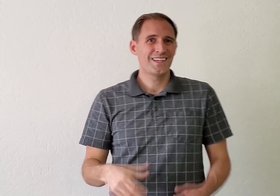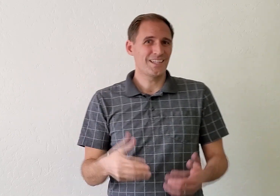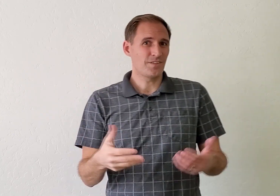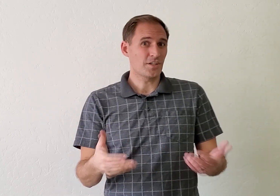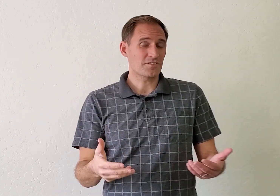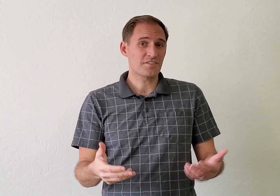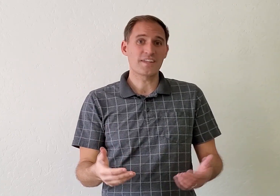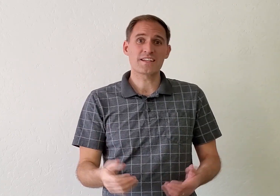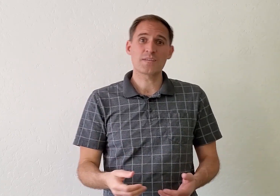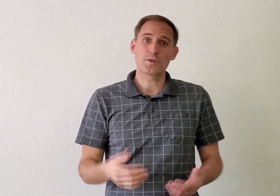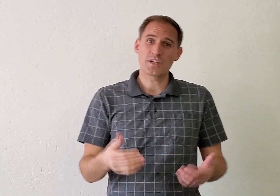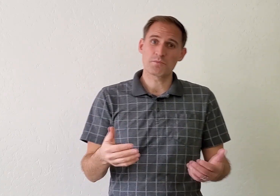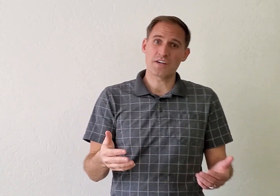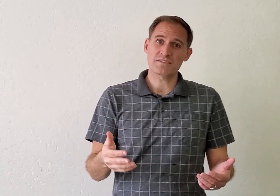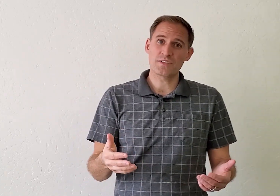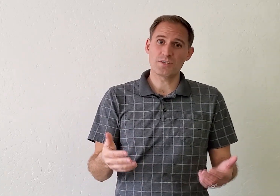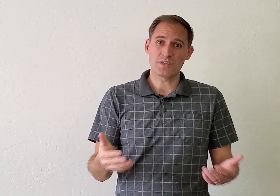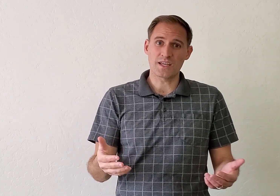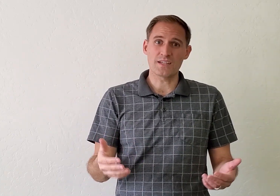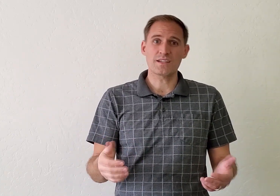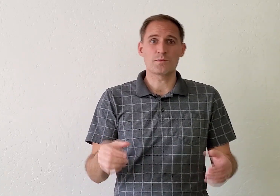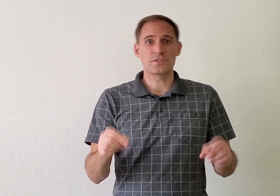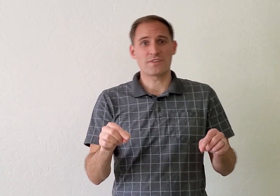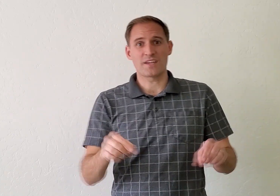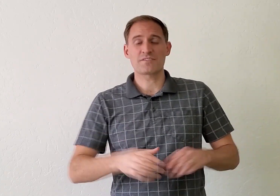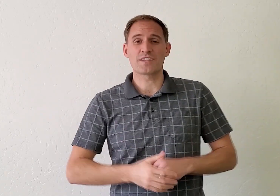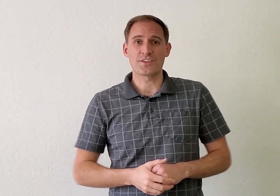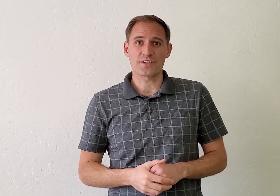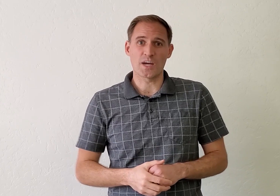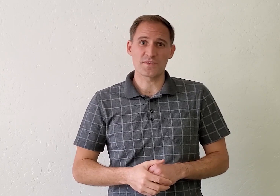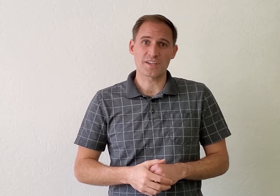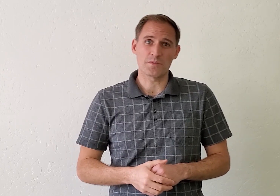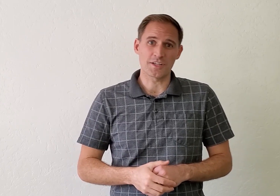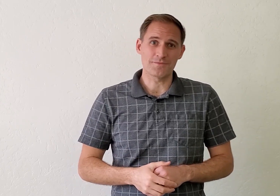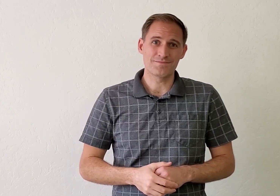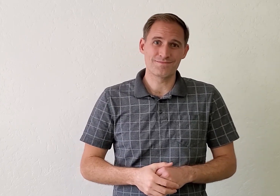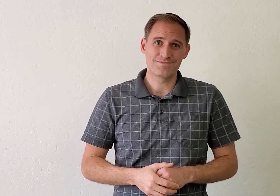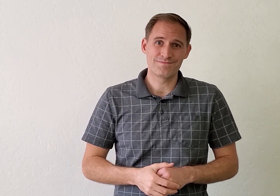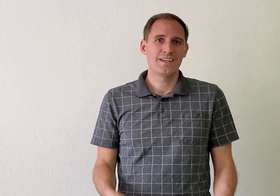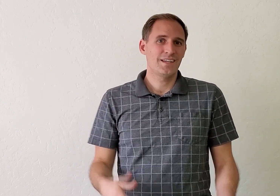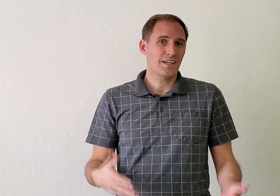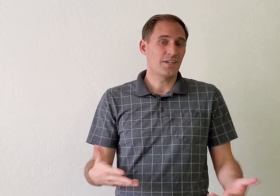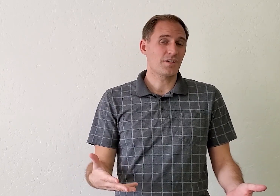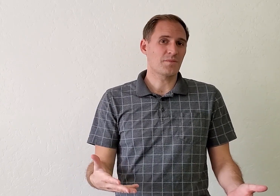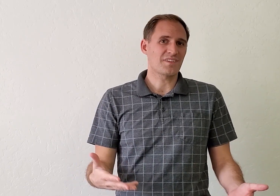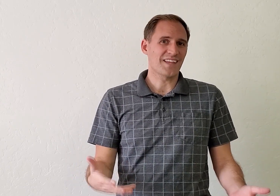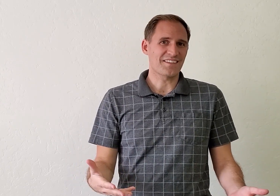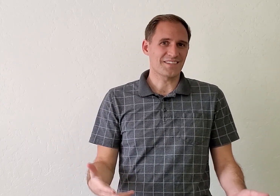If you understood that name go ahead and pause the video again and put your answer down in the comments down below. And here comes the last name.